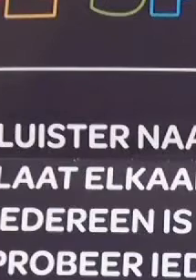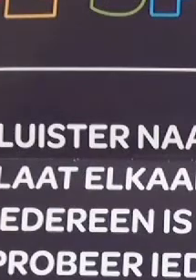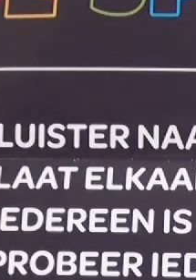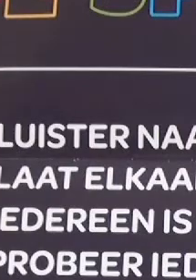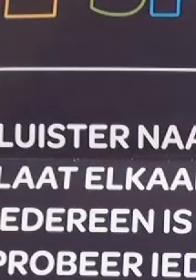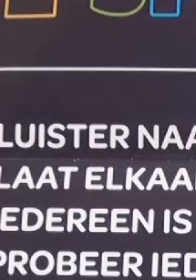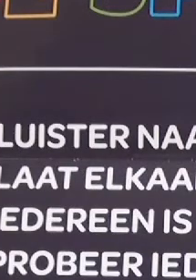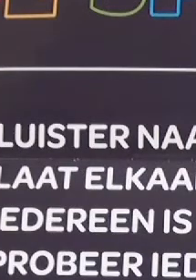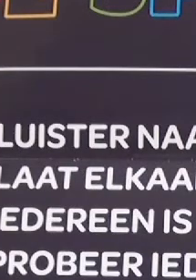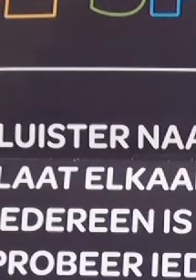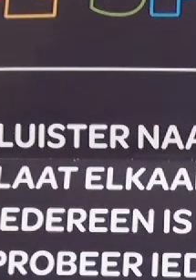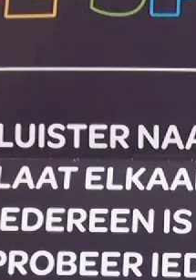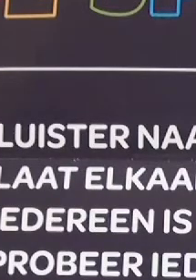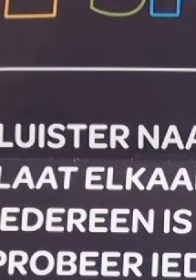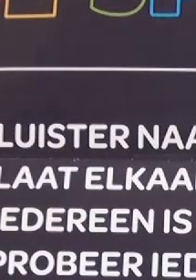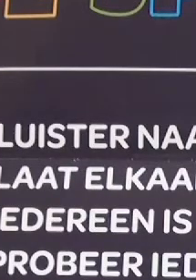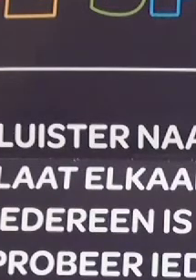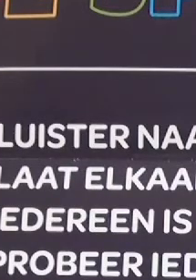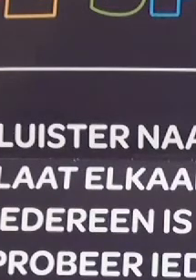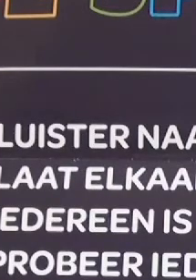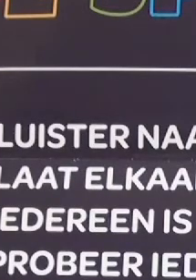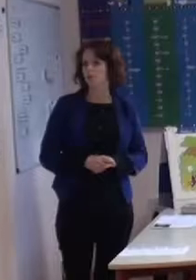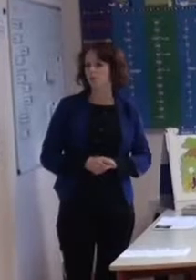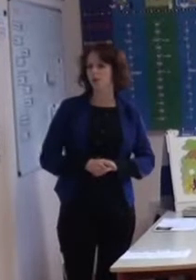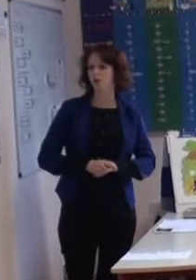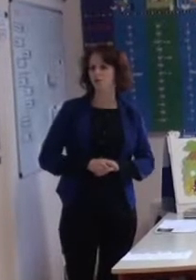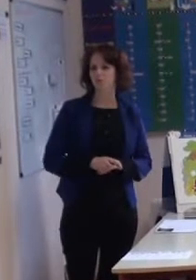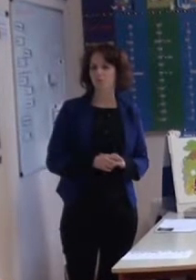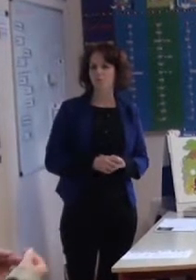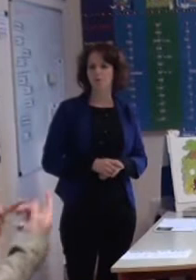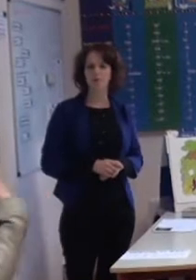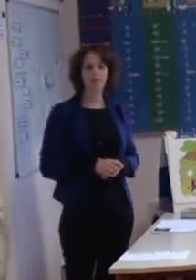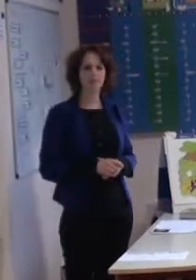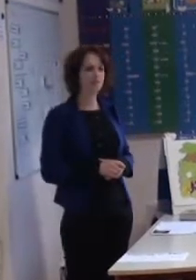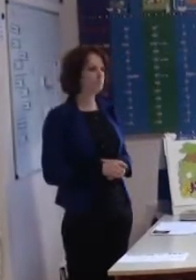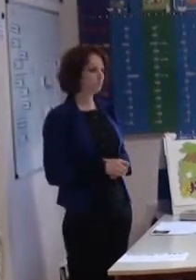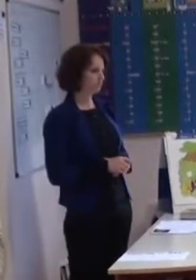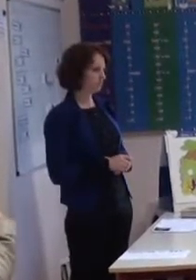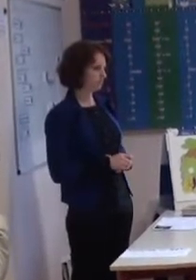It is very important to learn how to discuss and express your opinion. We learn that as well here.